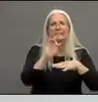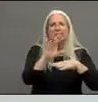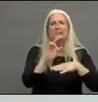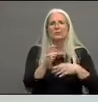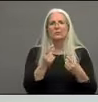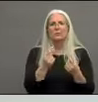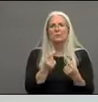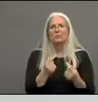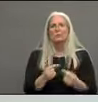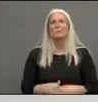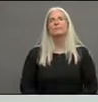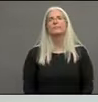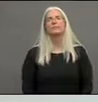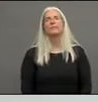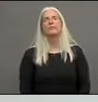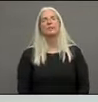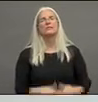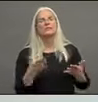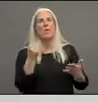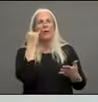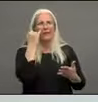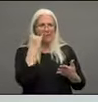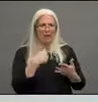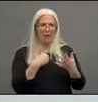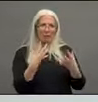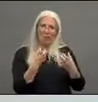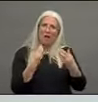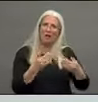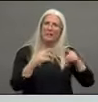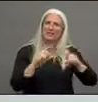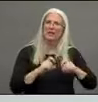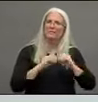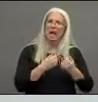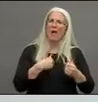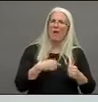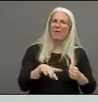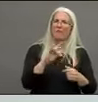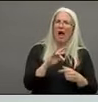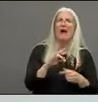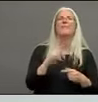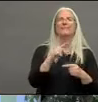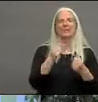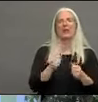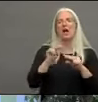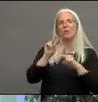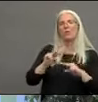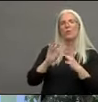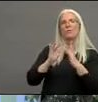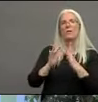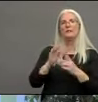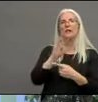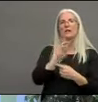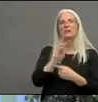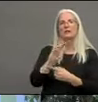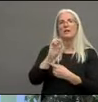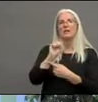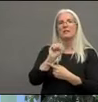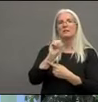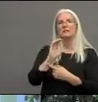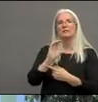You can visit SCCFreeTest.org and all of the information regarding testing availability and sites